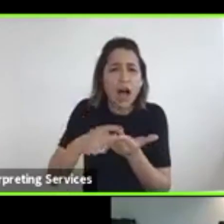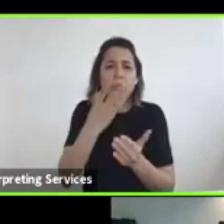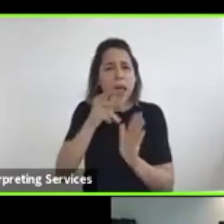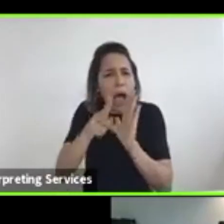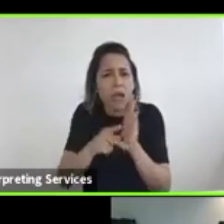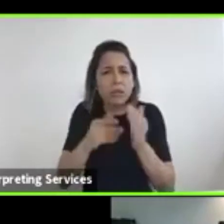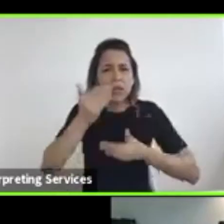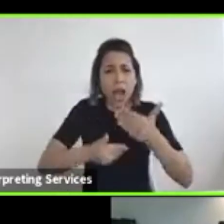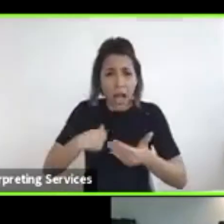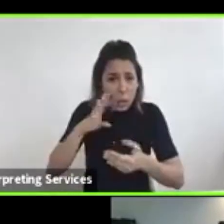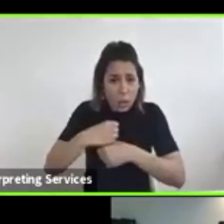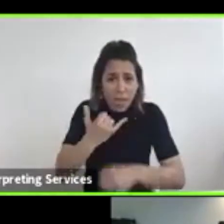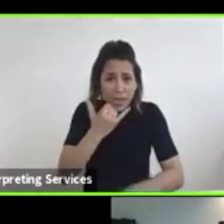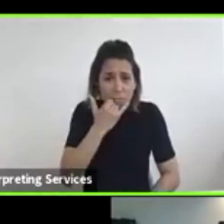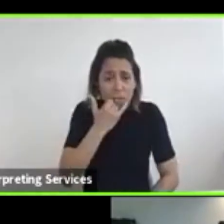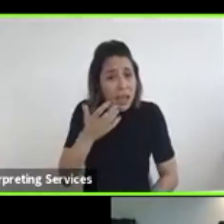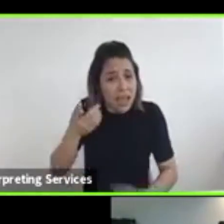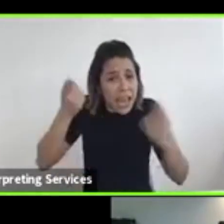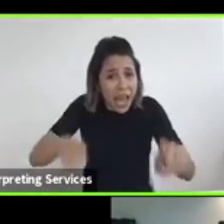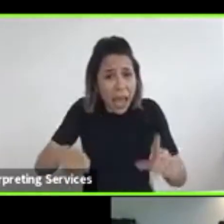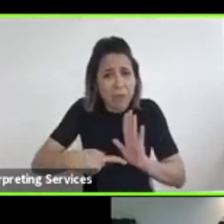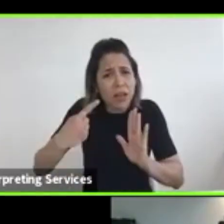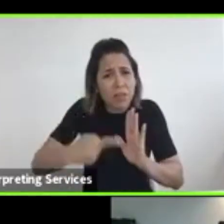AND WE DO, BUT THAT SHOULDN'T -- THAT SHOULDN'T BE,